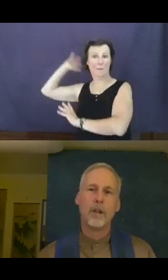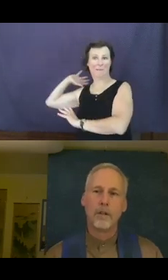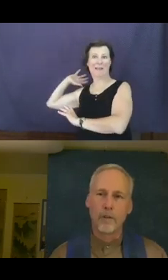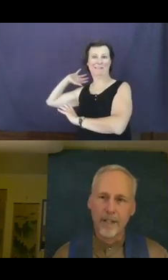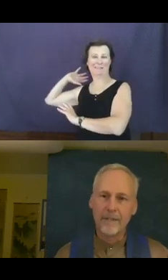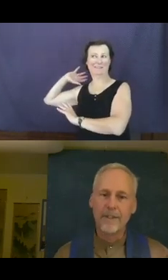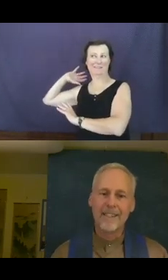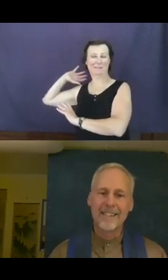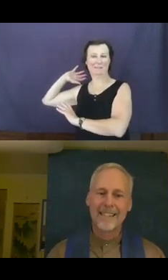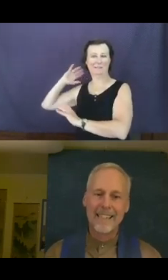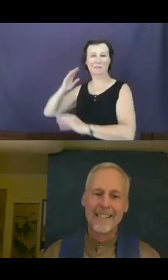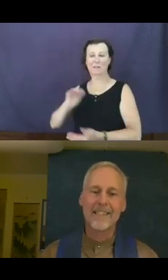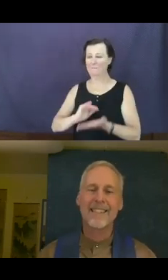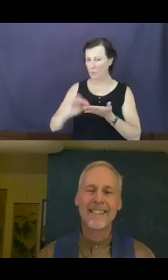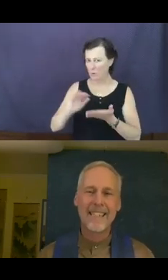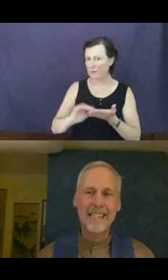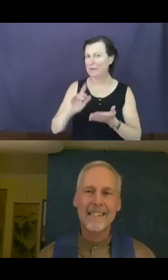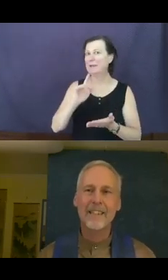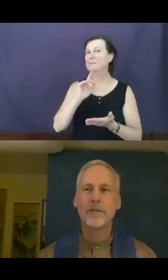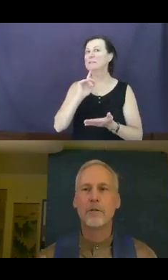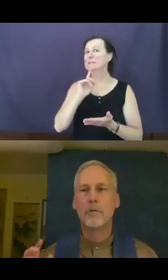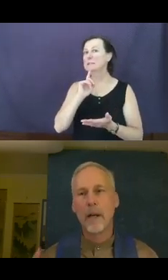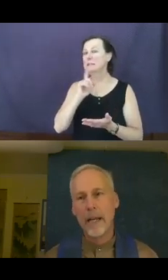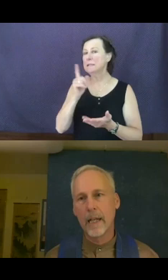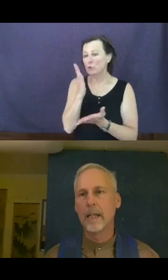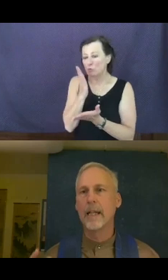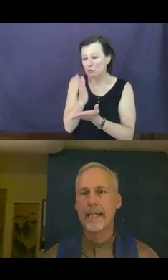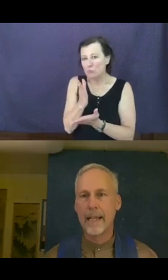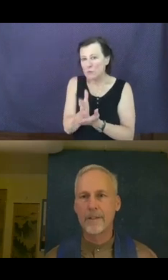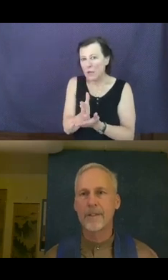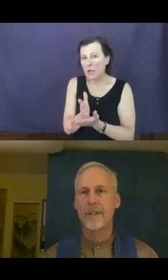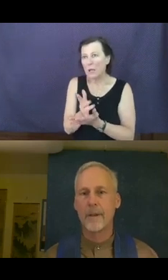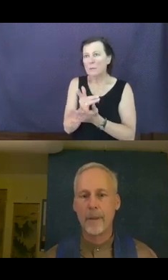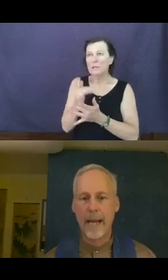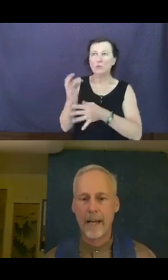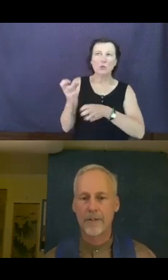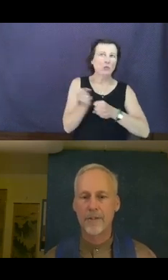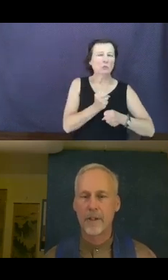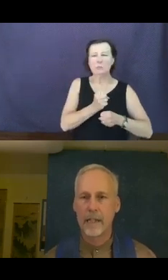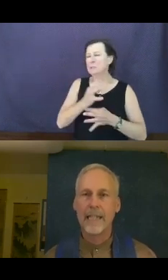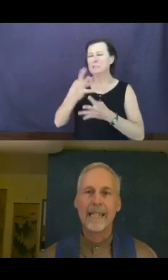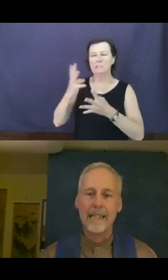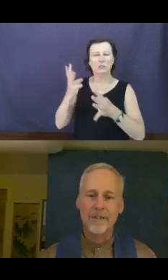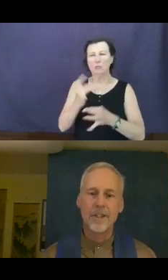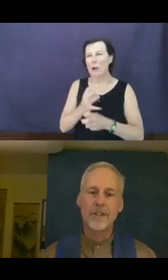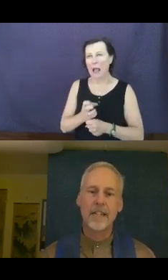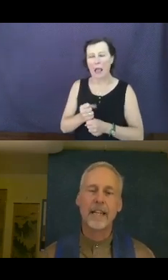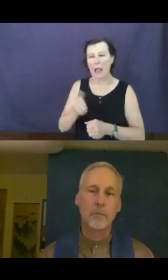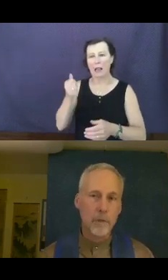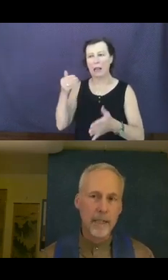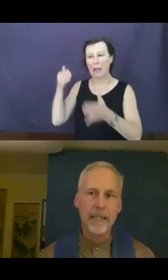Forgiveness is ceasing to rail against the past - insisting it really